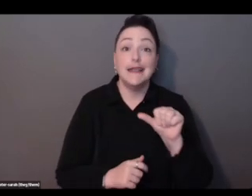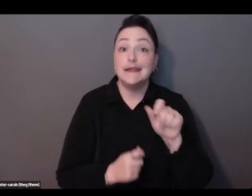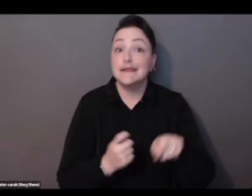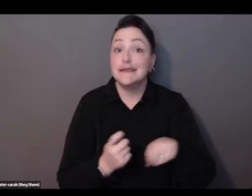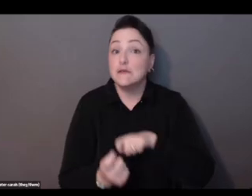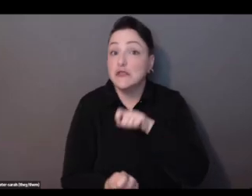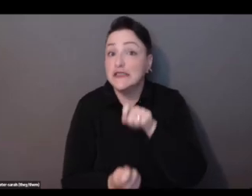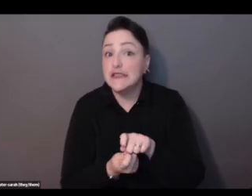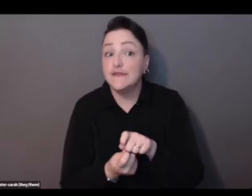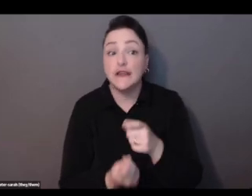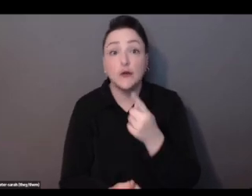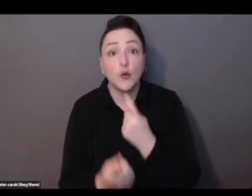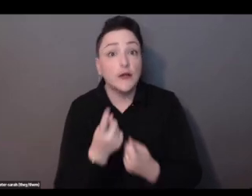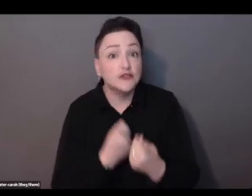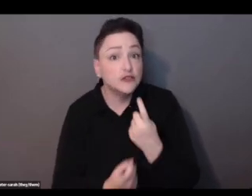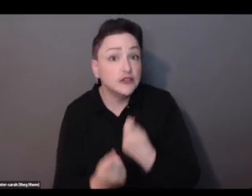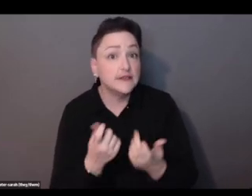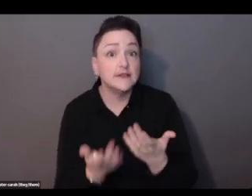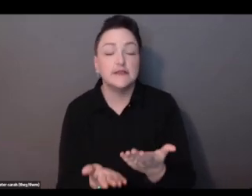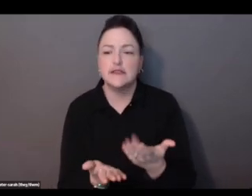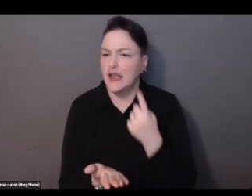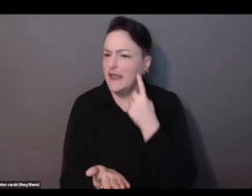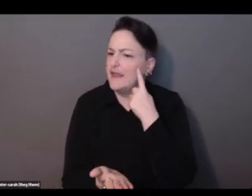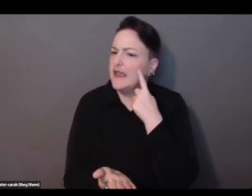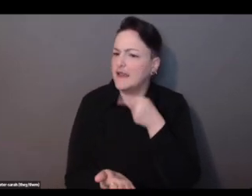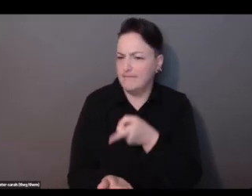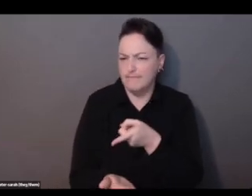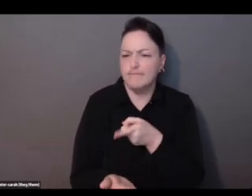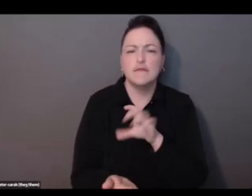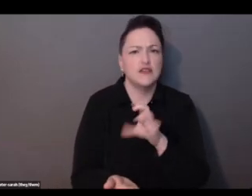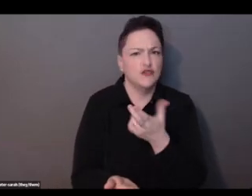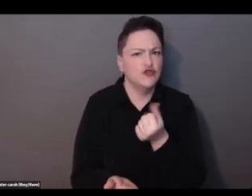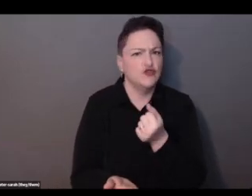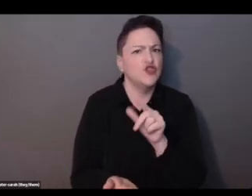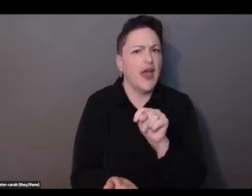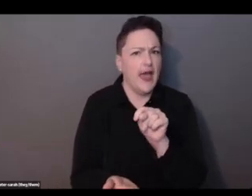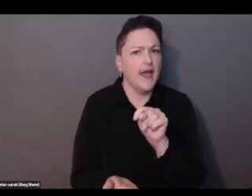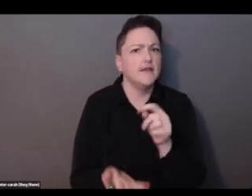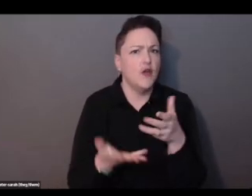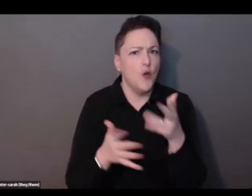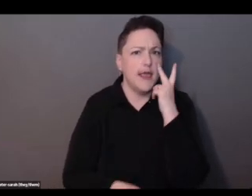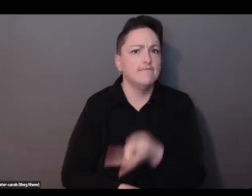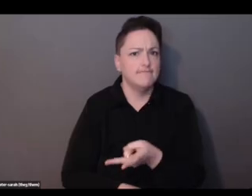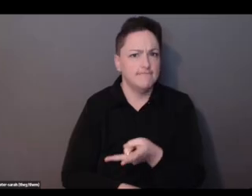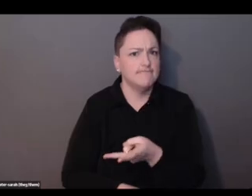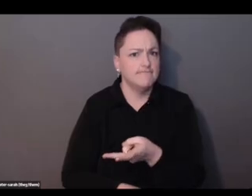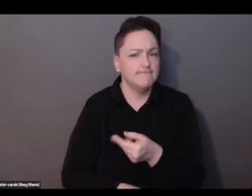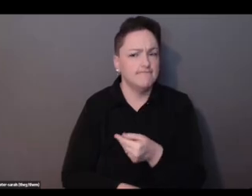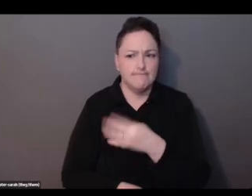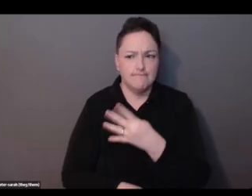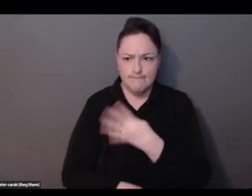kind of, I think we already have some in the chat, but if you want to put in the Q&A box questions about